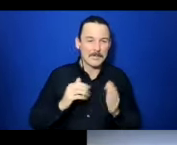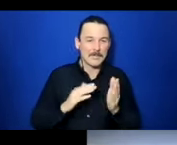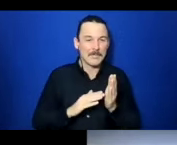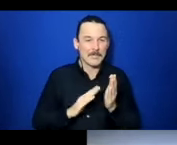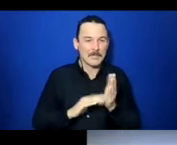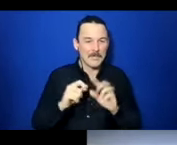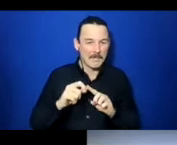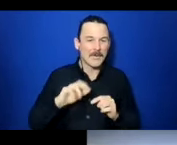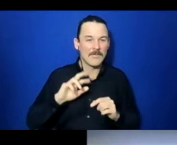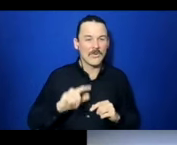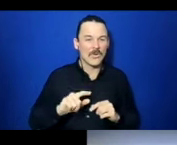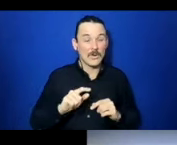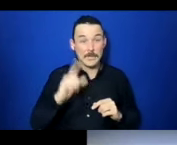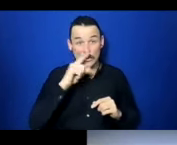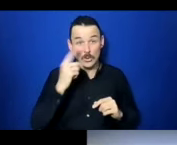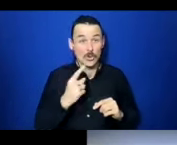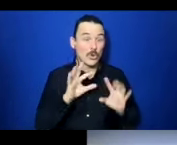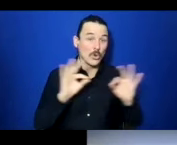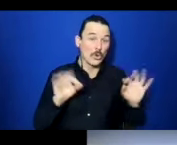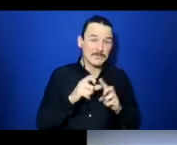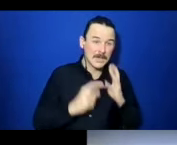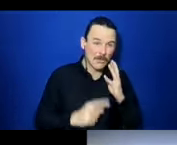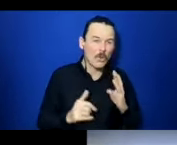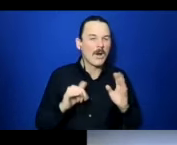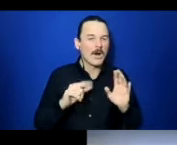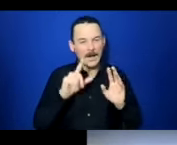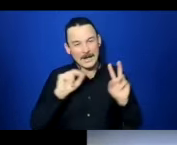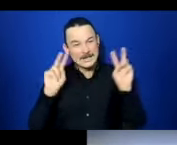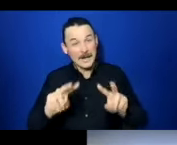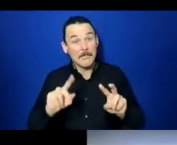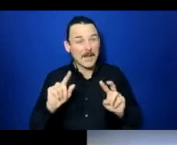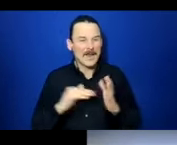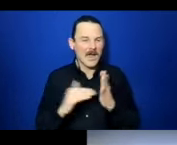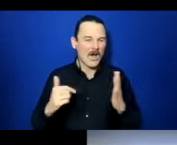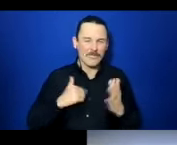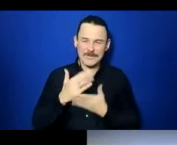But I’m just really excited to see people of all abilities. I said I want everyone to be able to